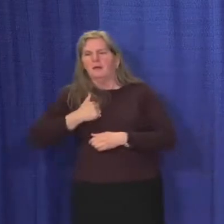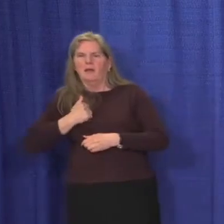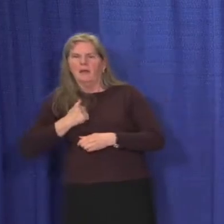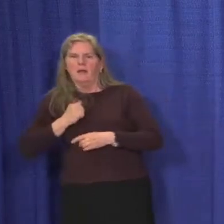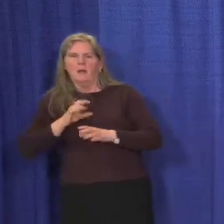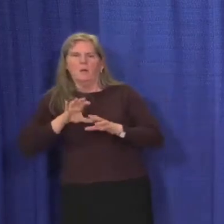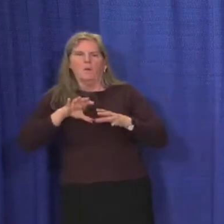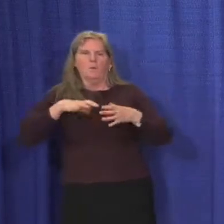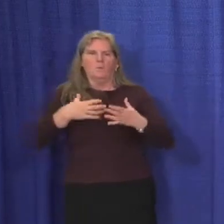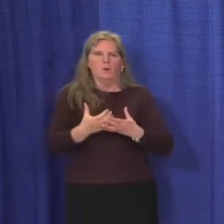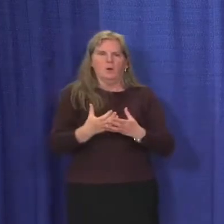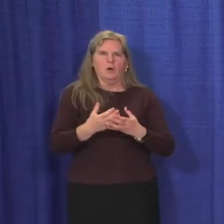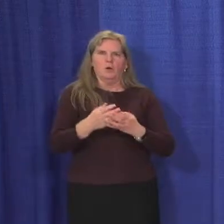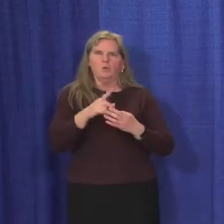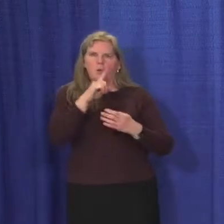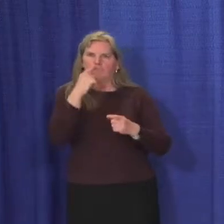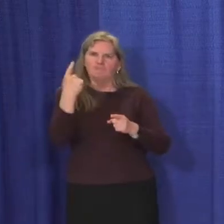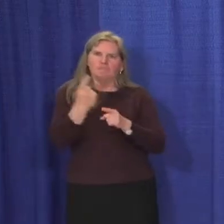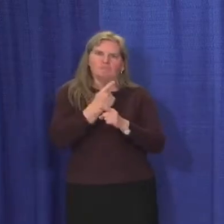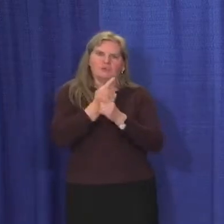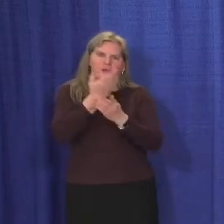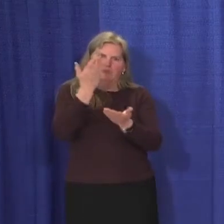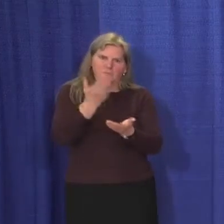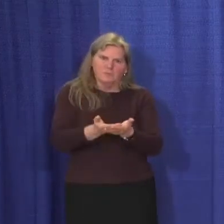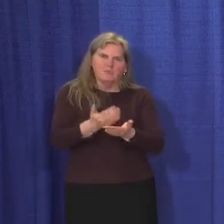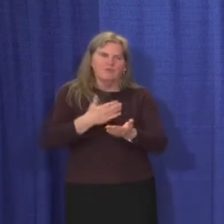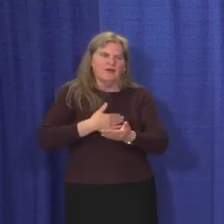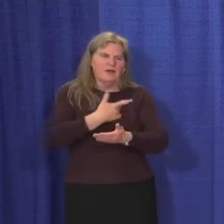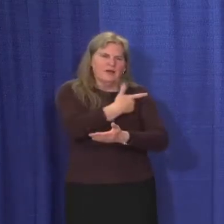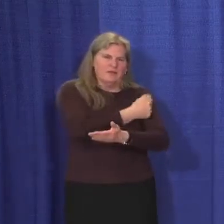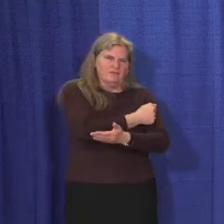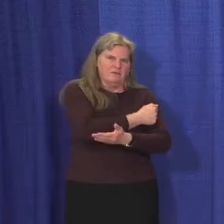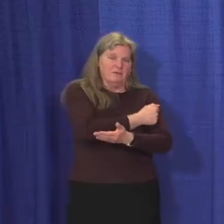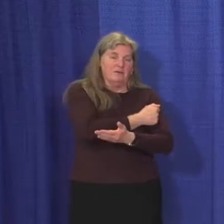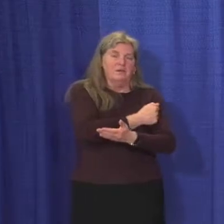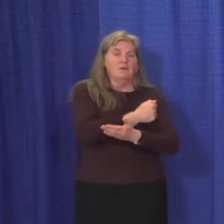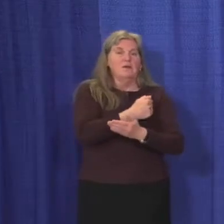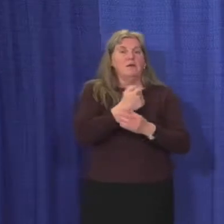international conversation. We are working on a local